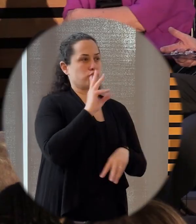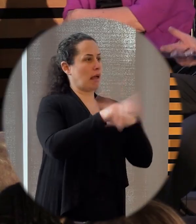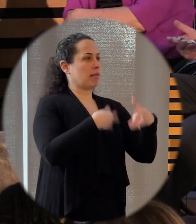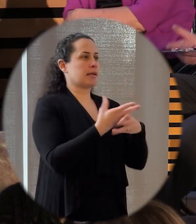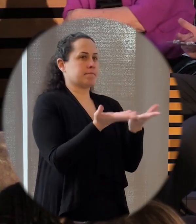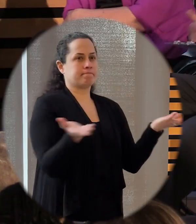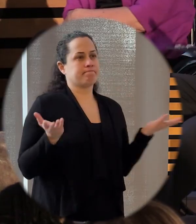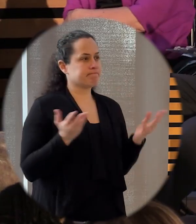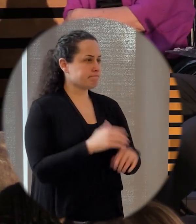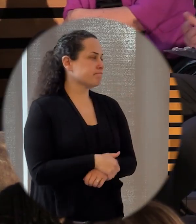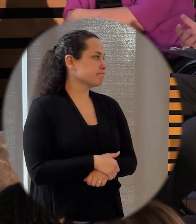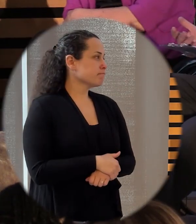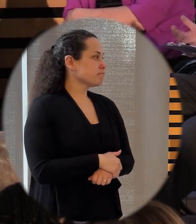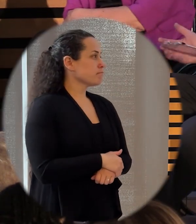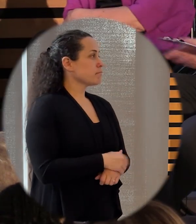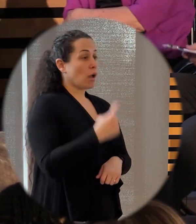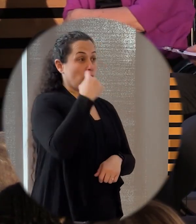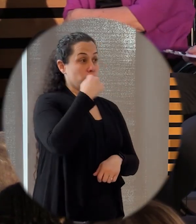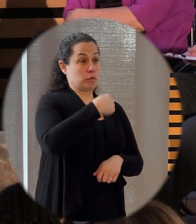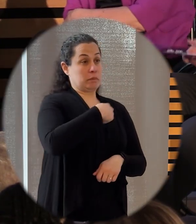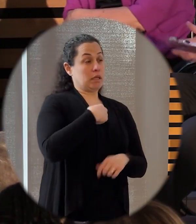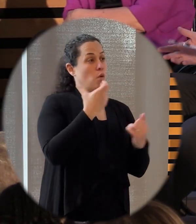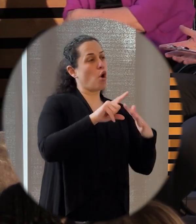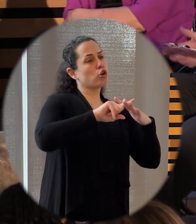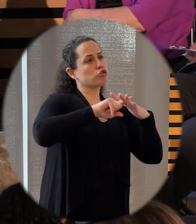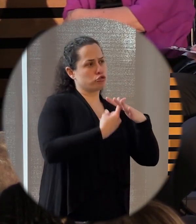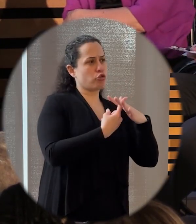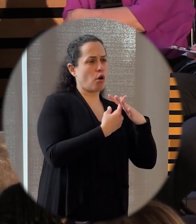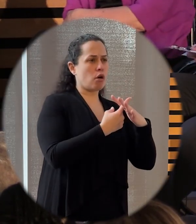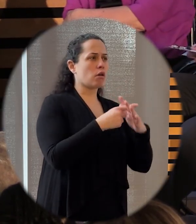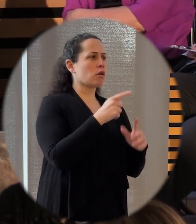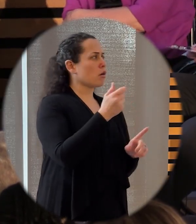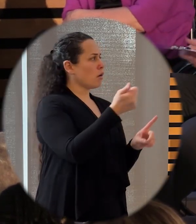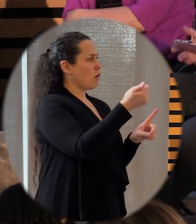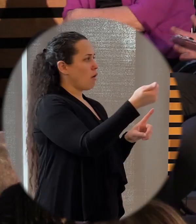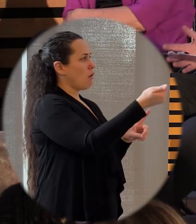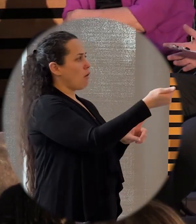And so this for me is something that I'd like to start with all of you reacting to because we do